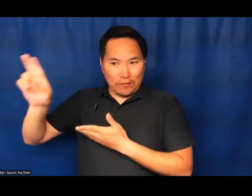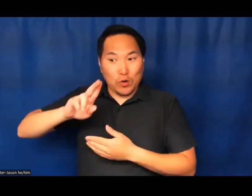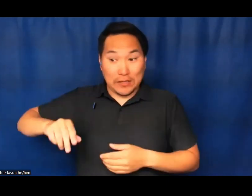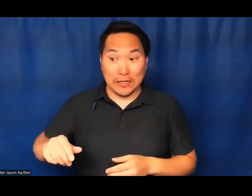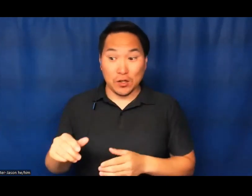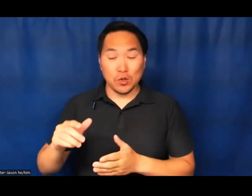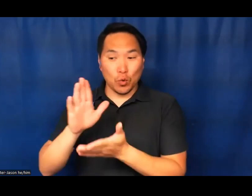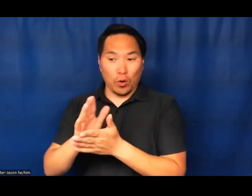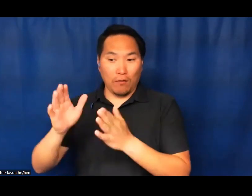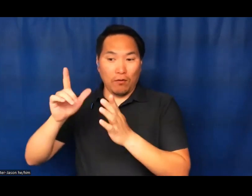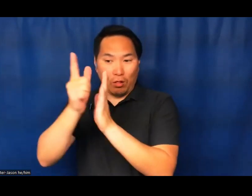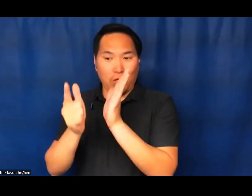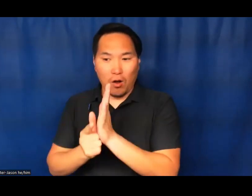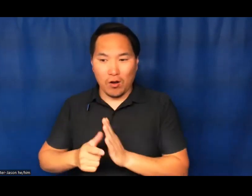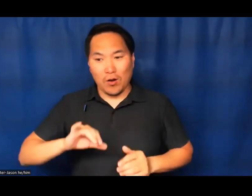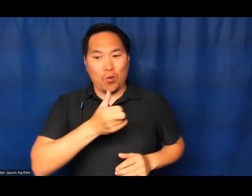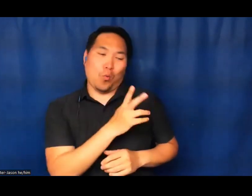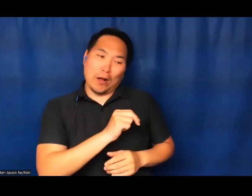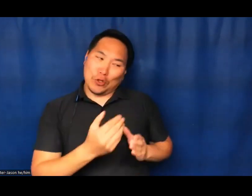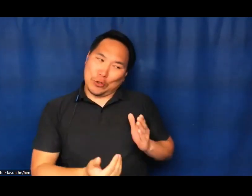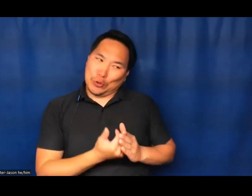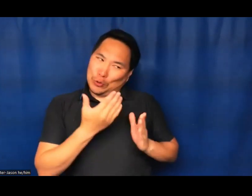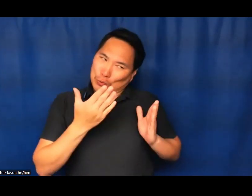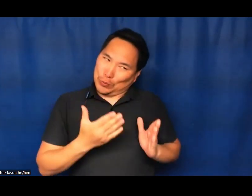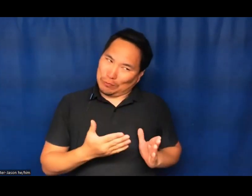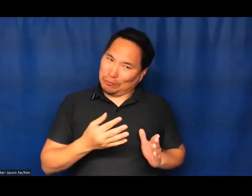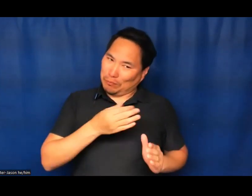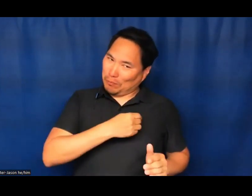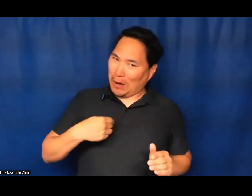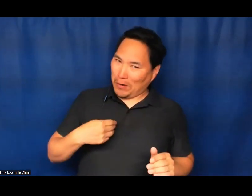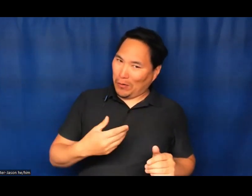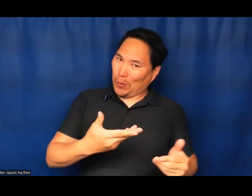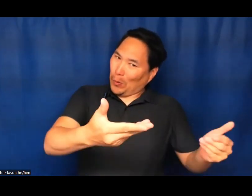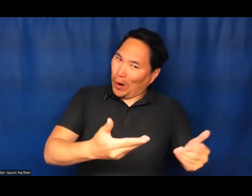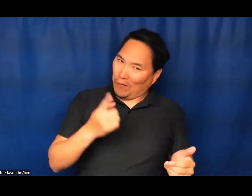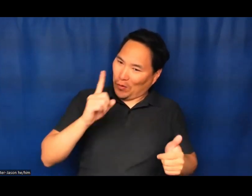Juan is our Newbie this year. We welcome him to the panel for the first time.